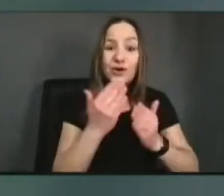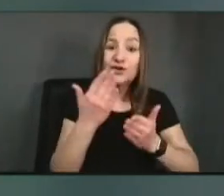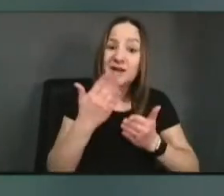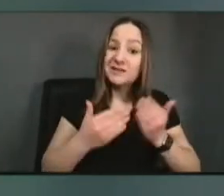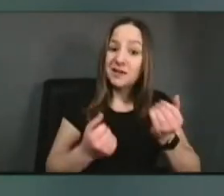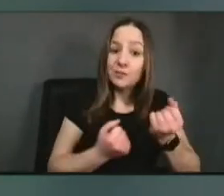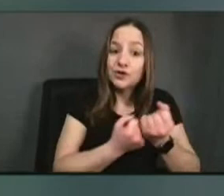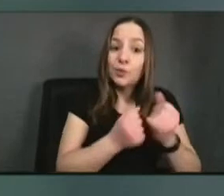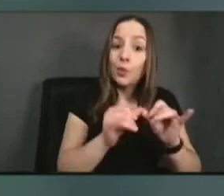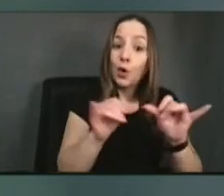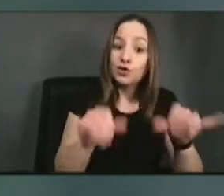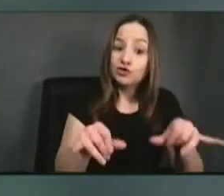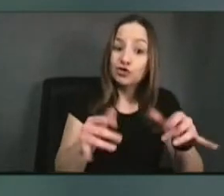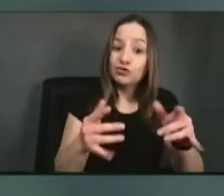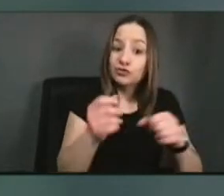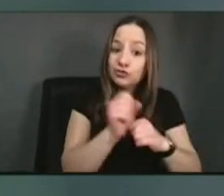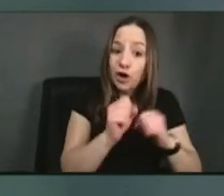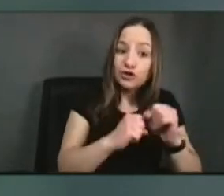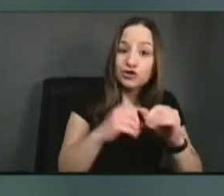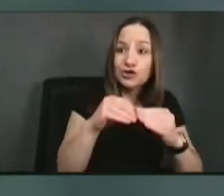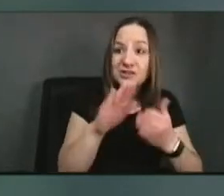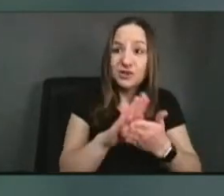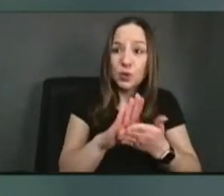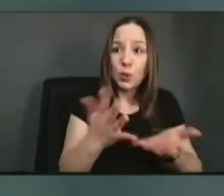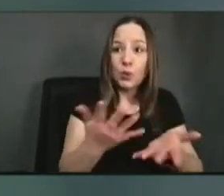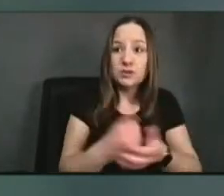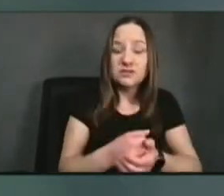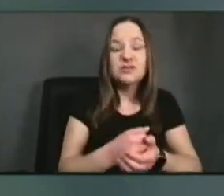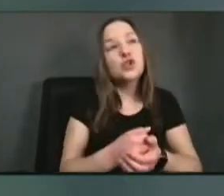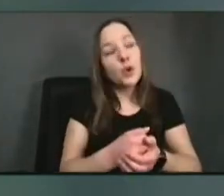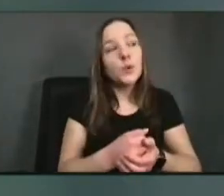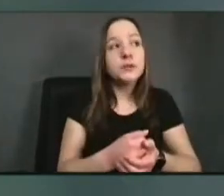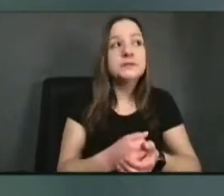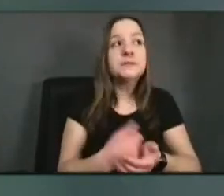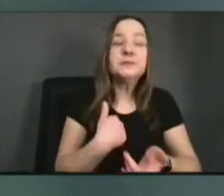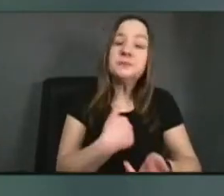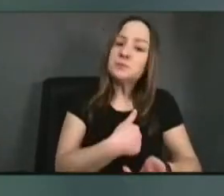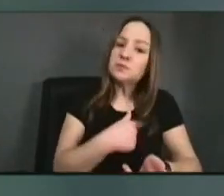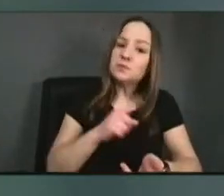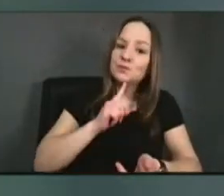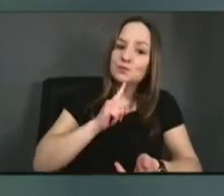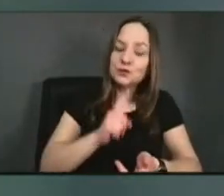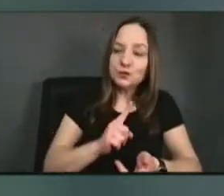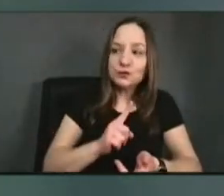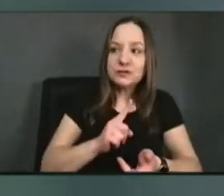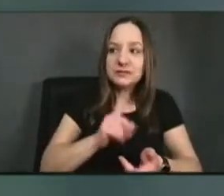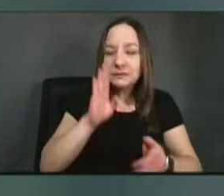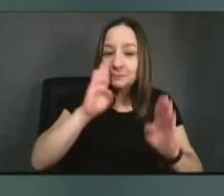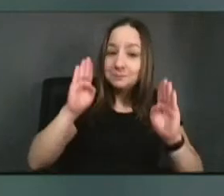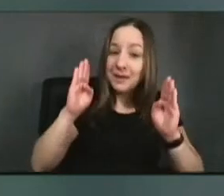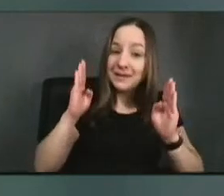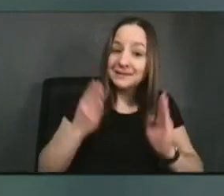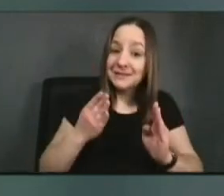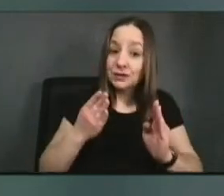their peers and from others, and from some support structures that are just naturally existing